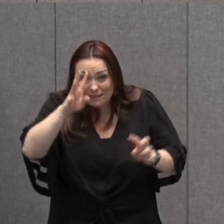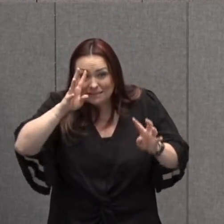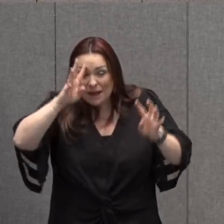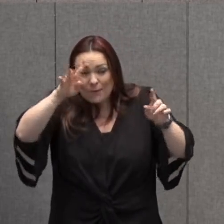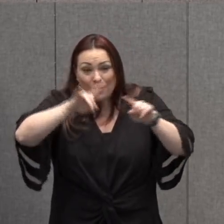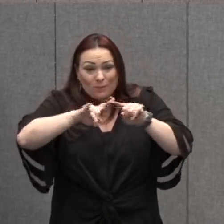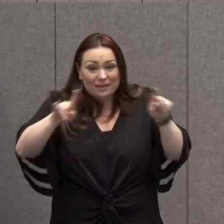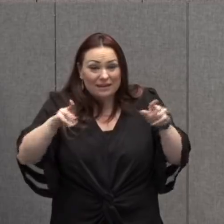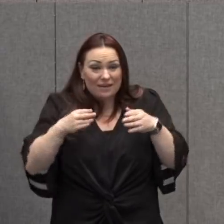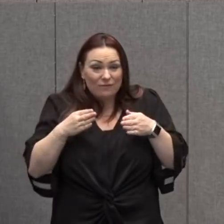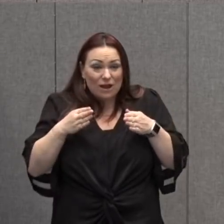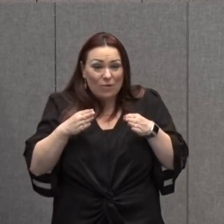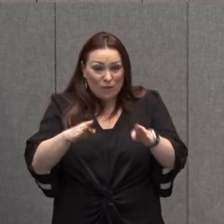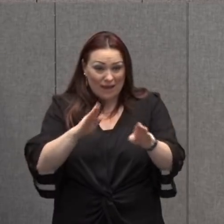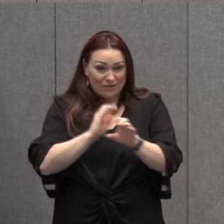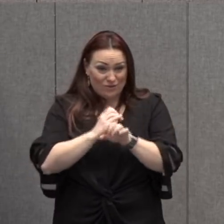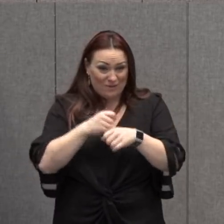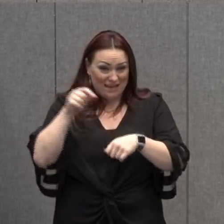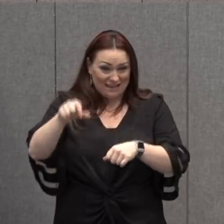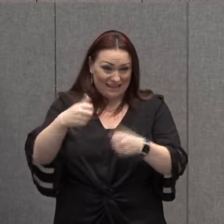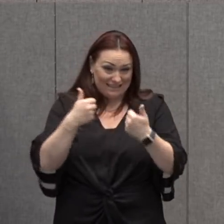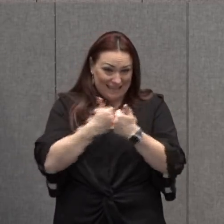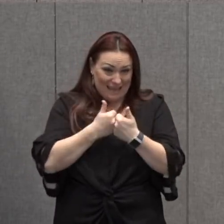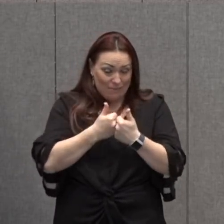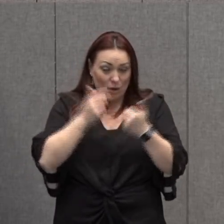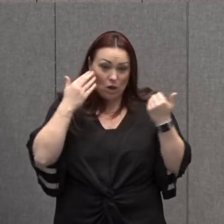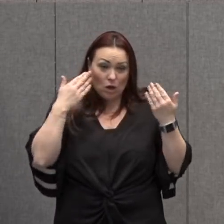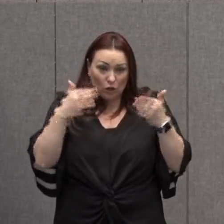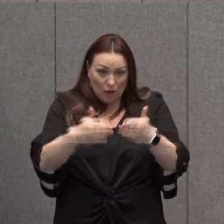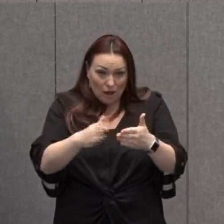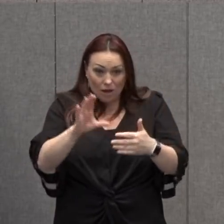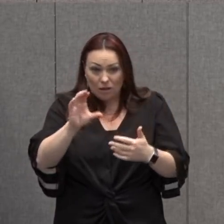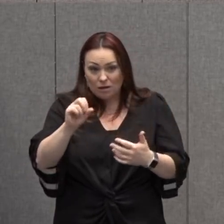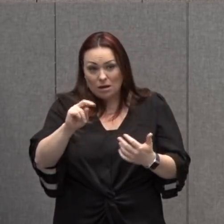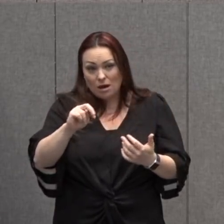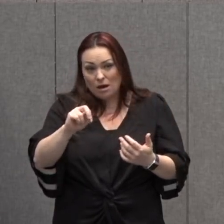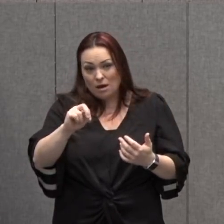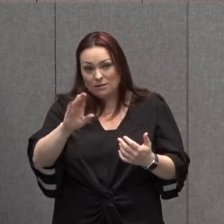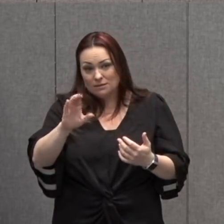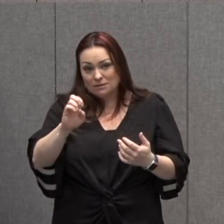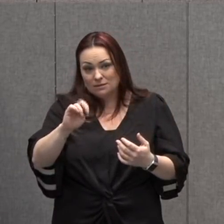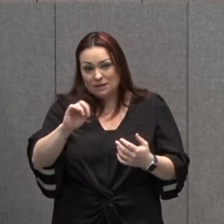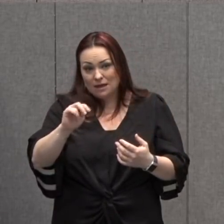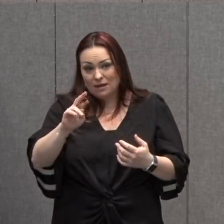way to do concentration to practice something else? I bet you you could. And then if you do, it would be